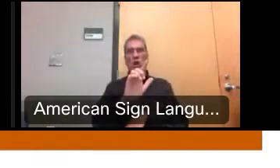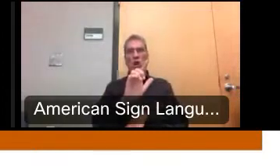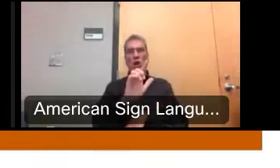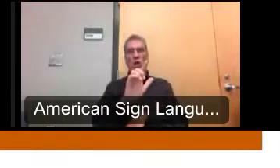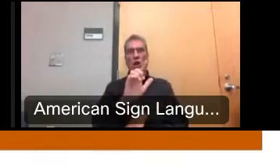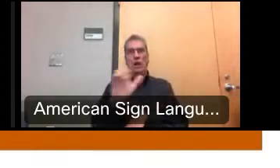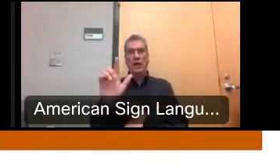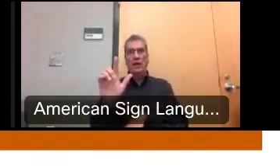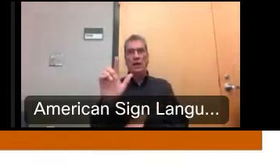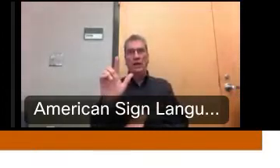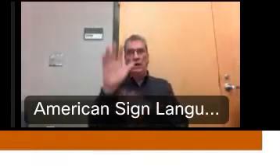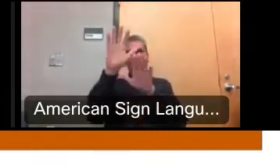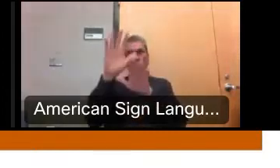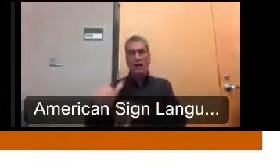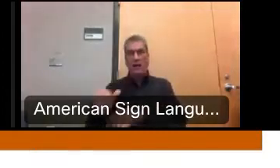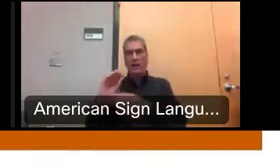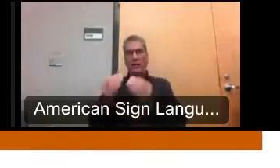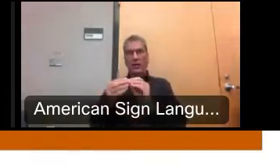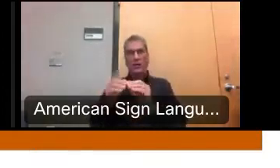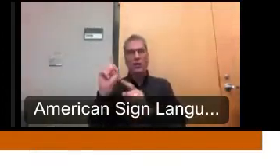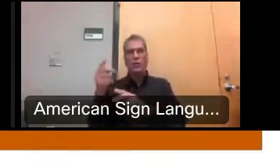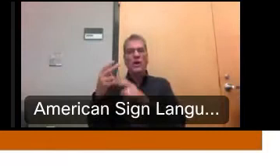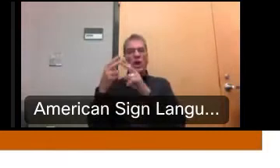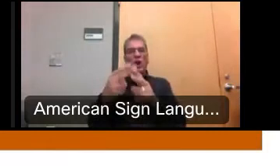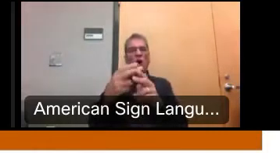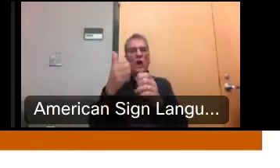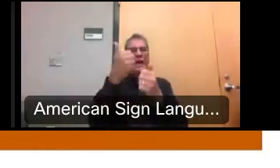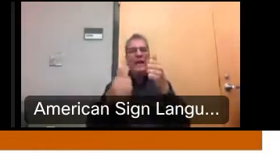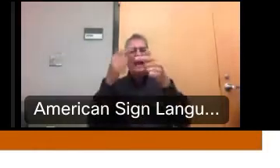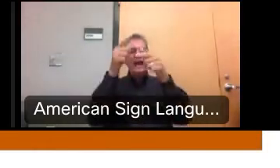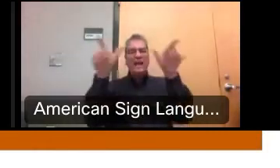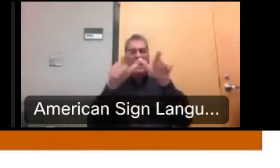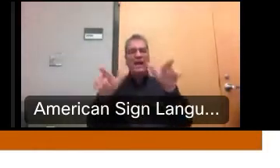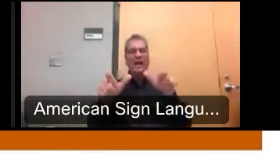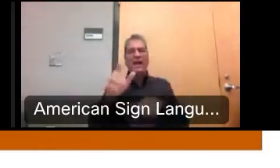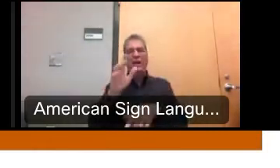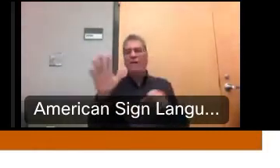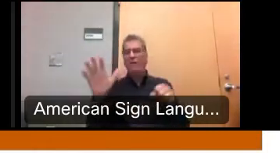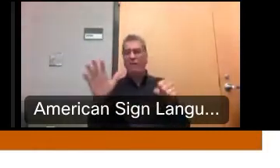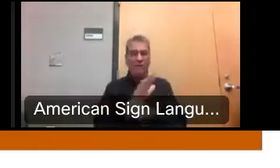off. And said, what would you call each level? So totally sober loose buzzed all the way down.